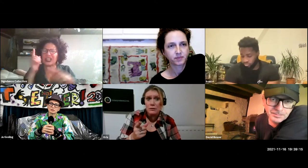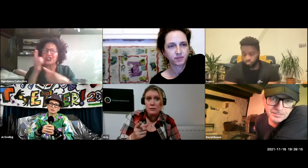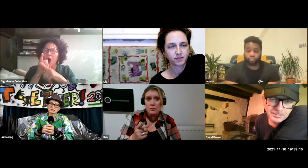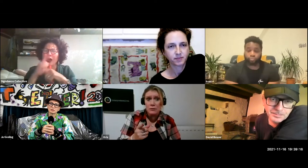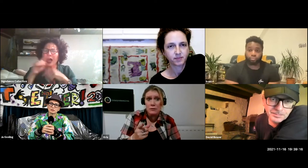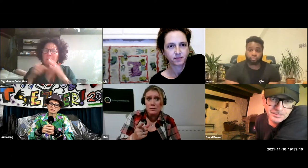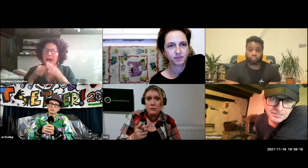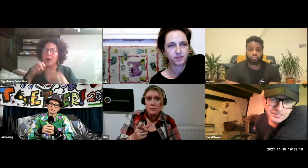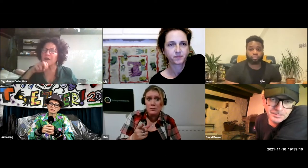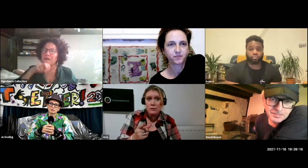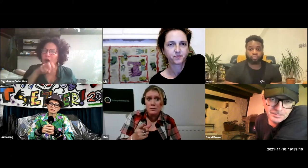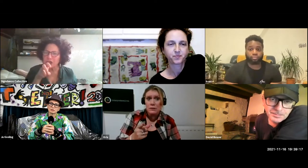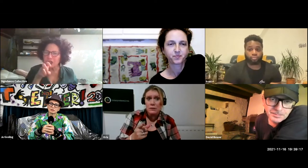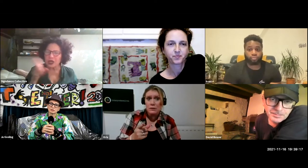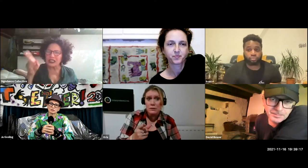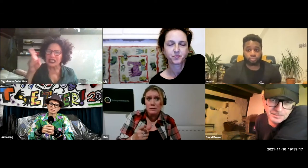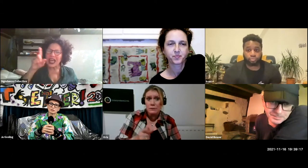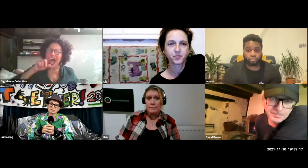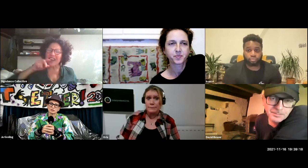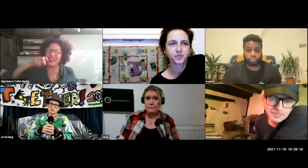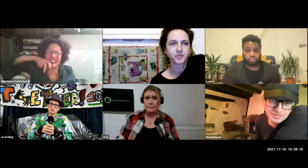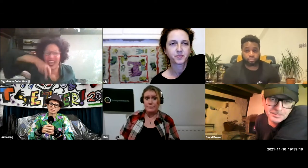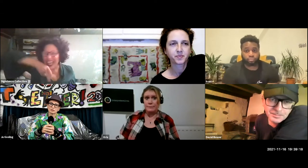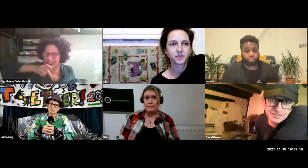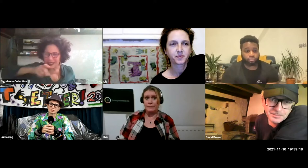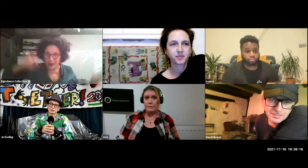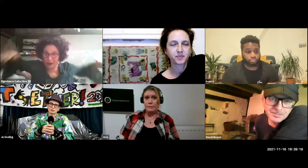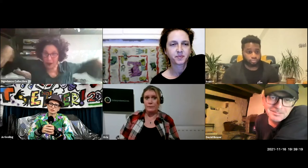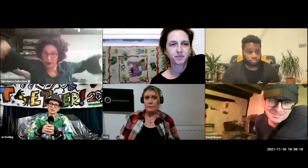Yes, and we will end up at the cockpit